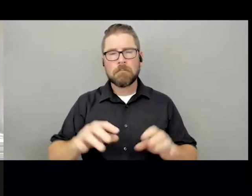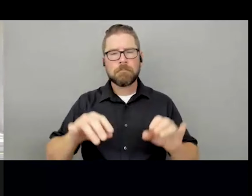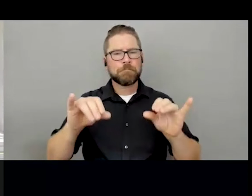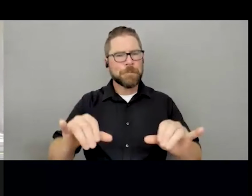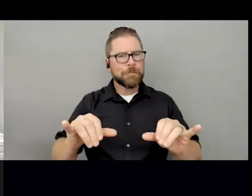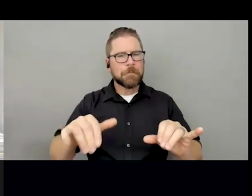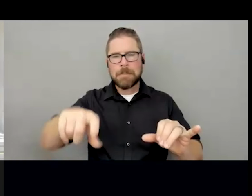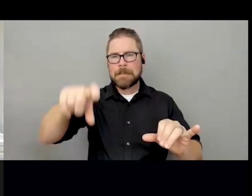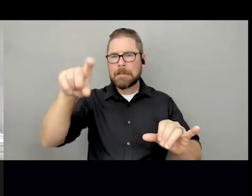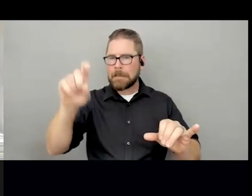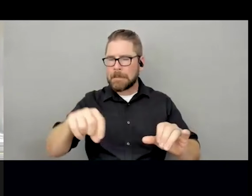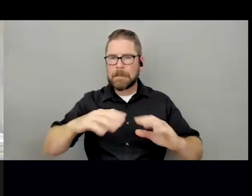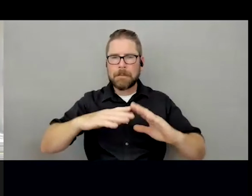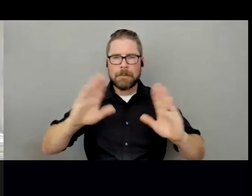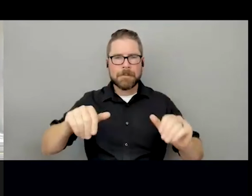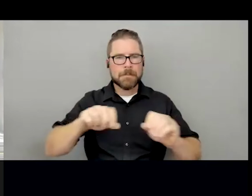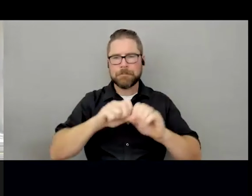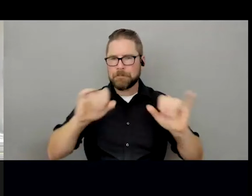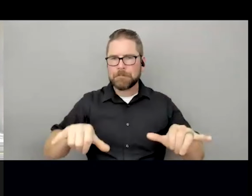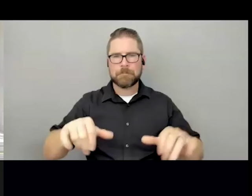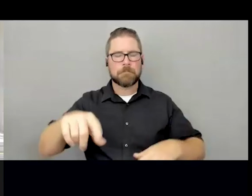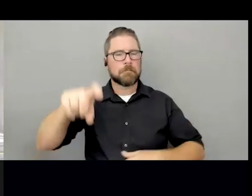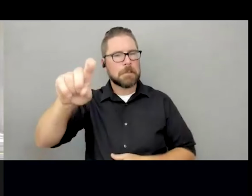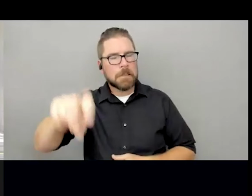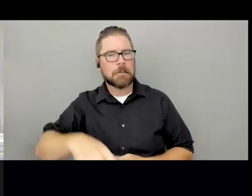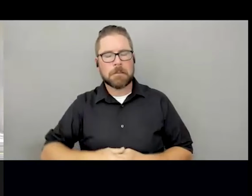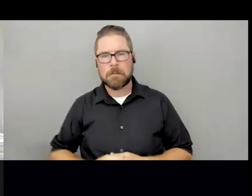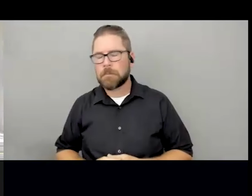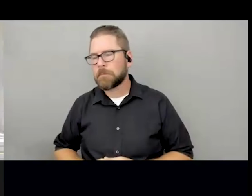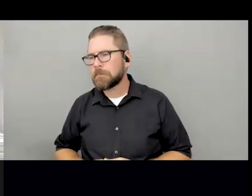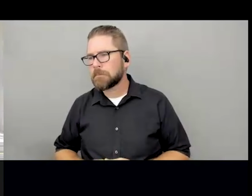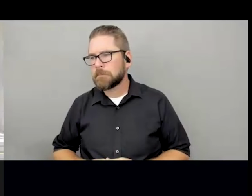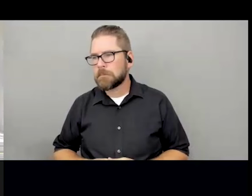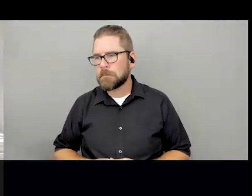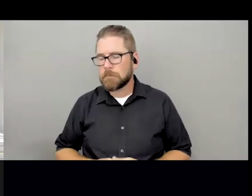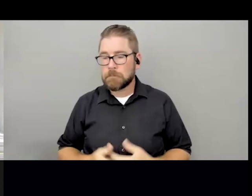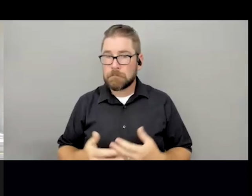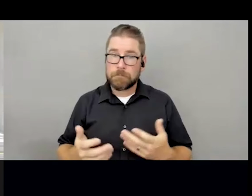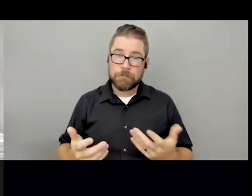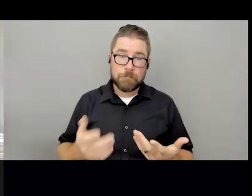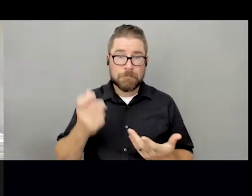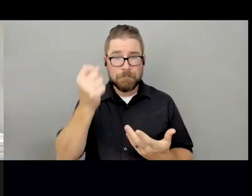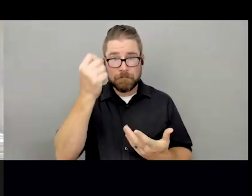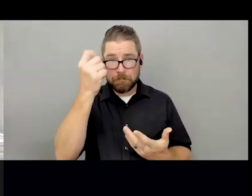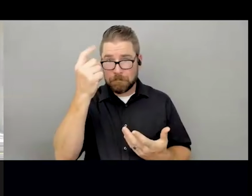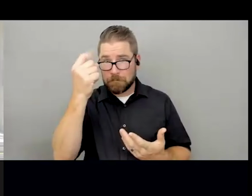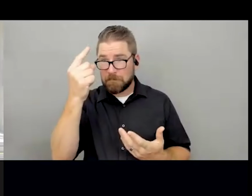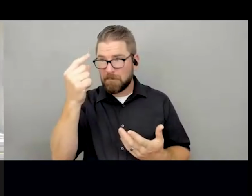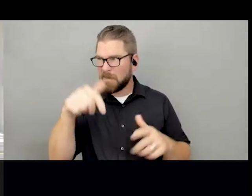But with that, there's a lot of students we have. How many students we have this semester? 19,000.